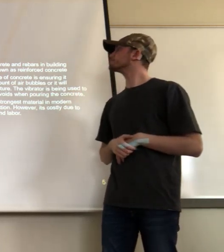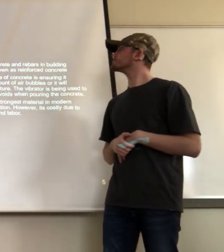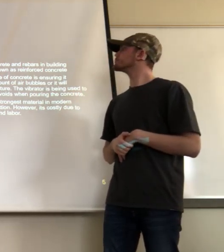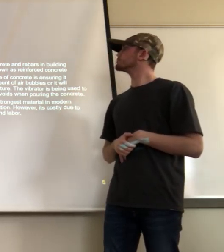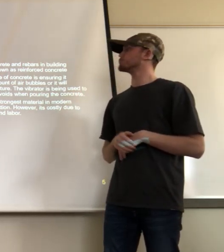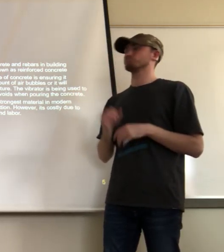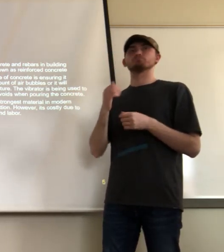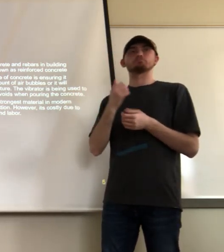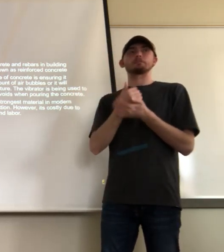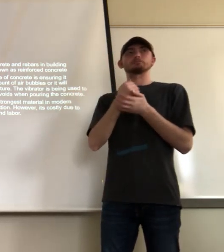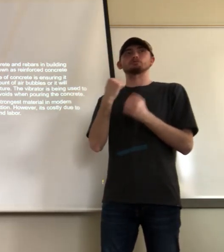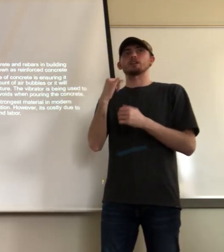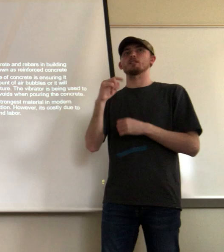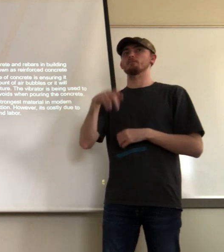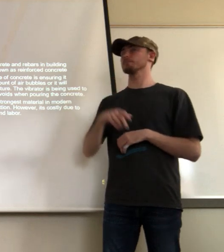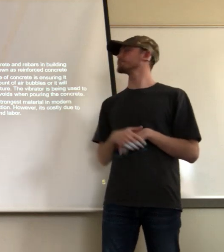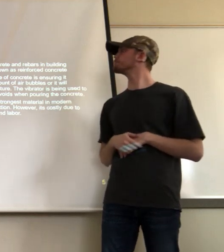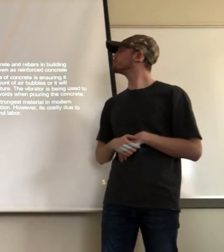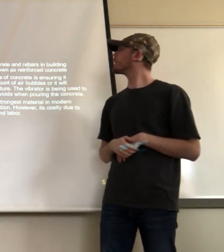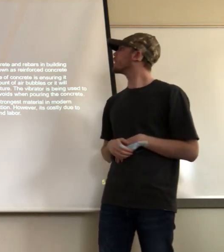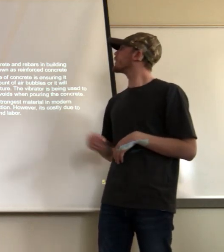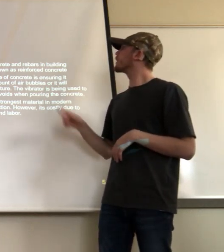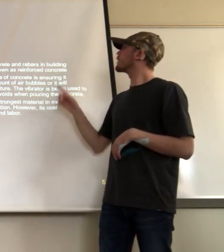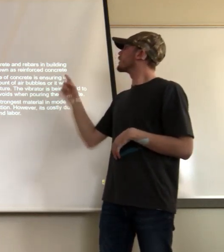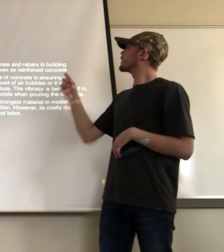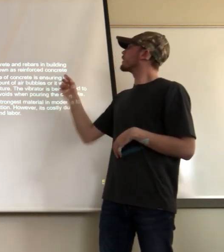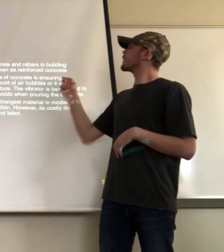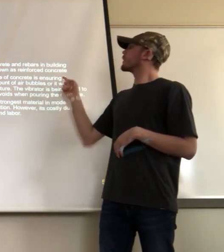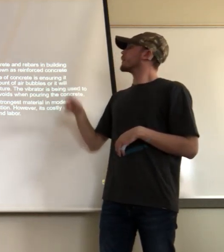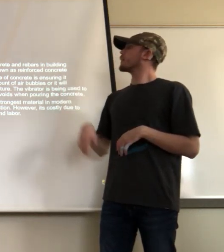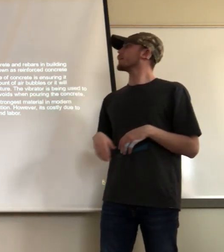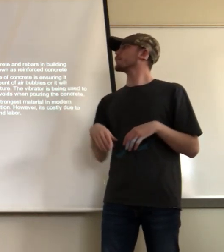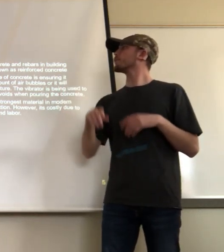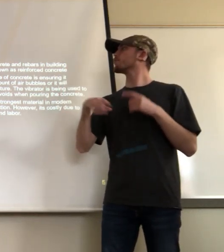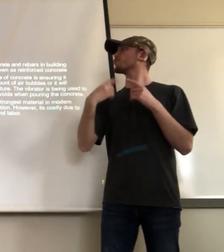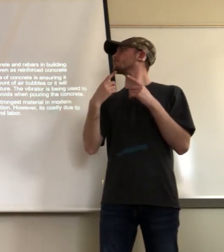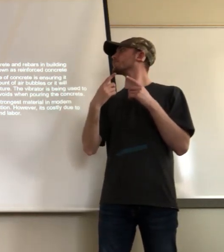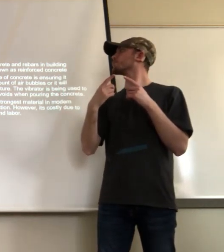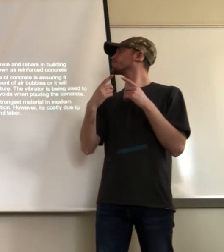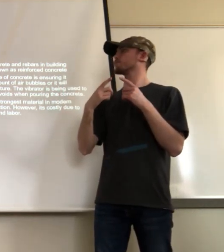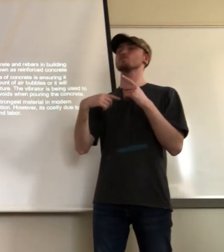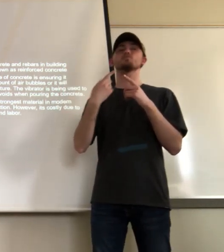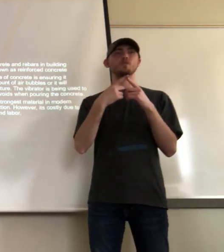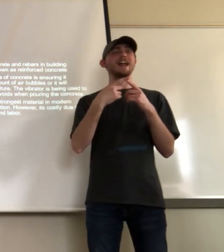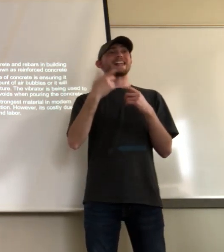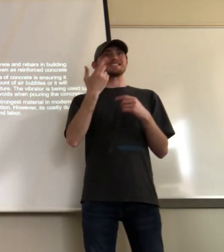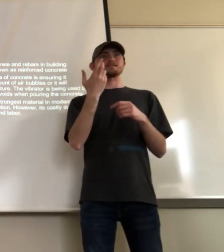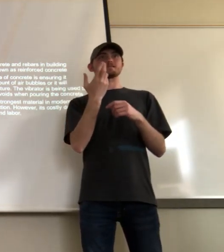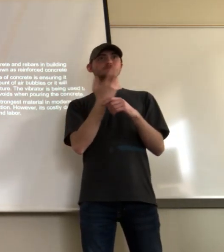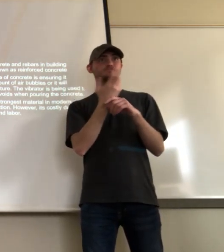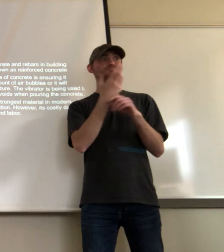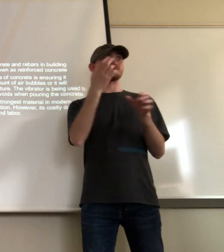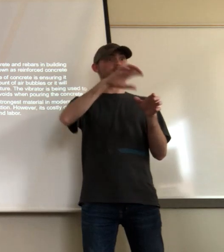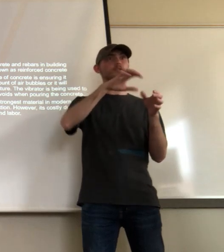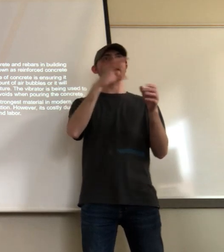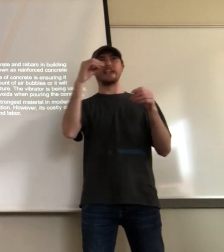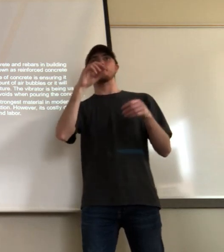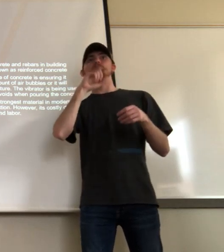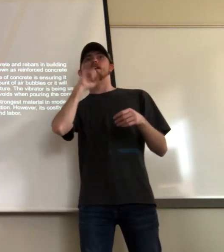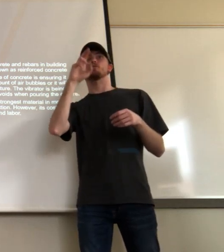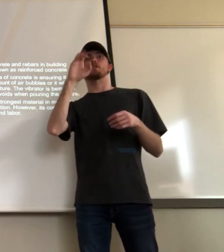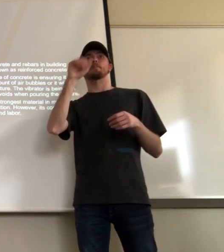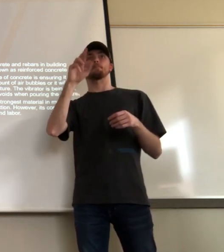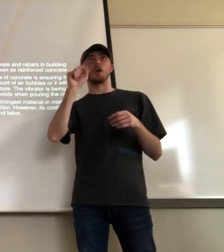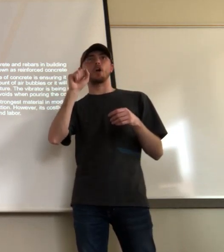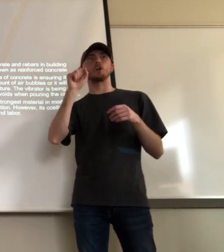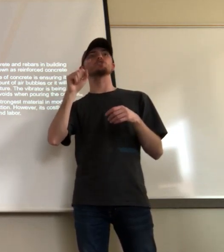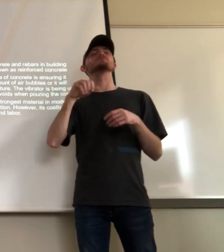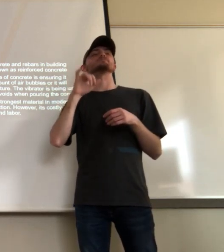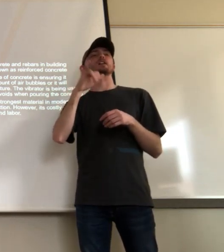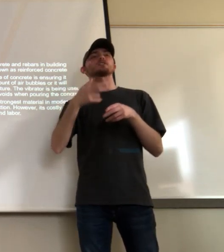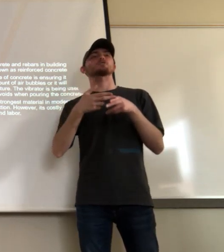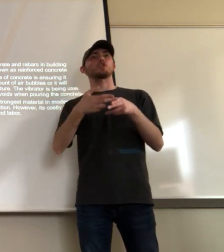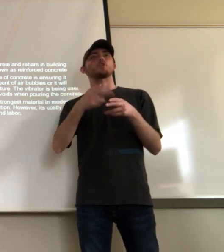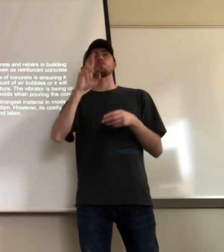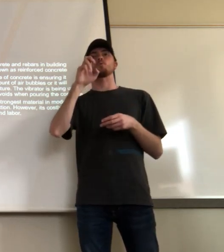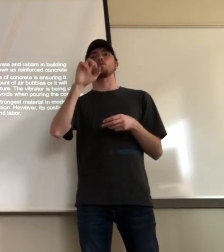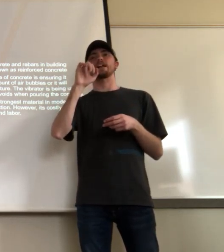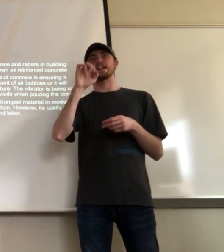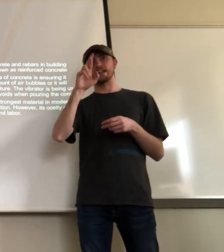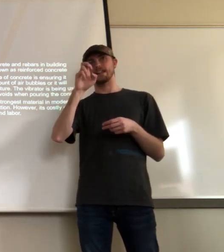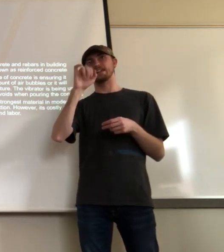Therefore, they use steel bars, also known as rebars to strengthen it up.